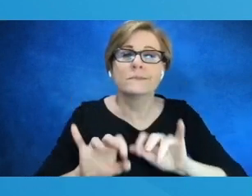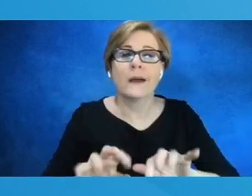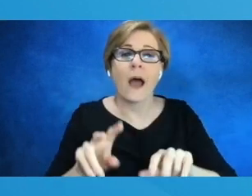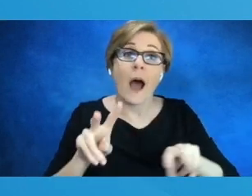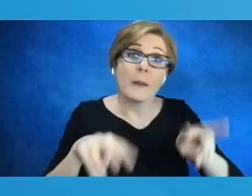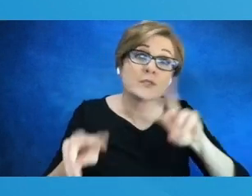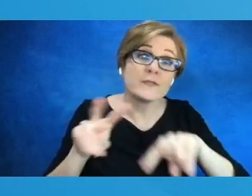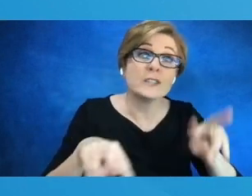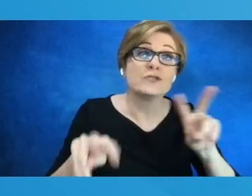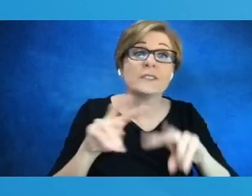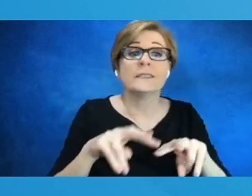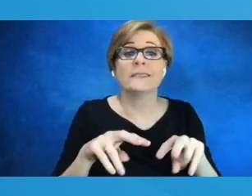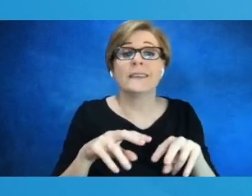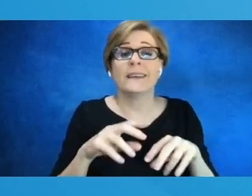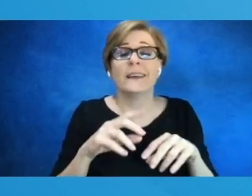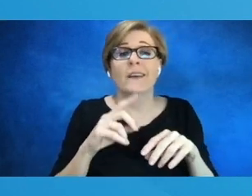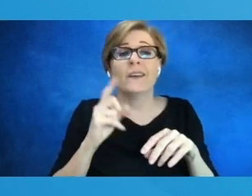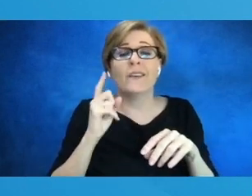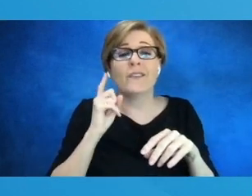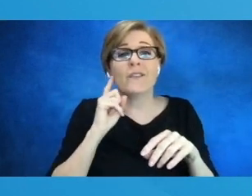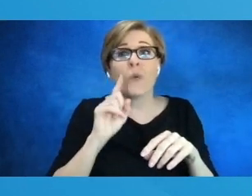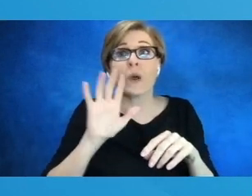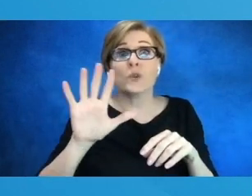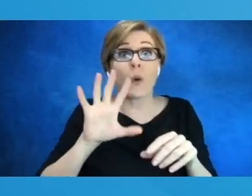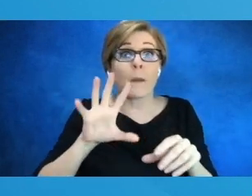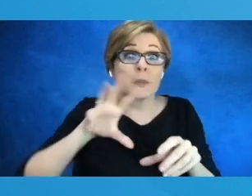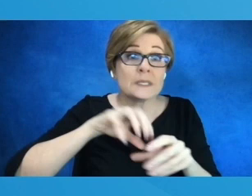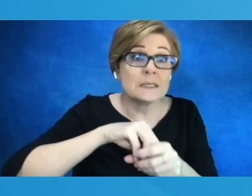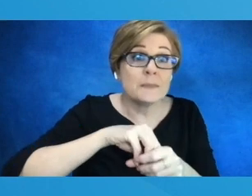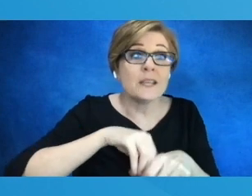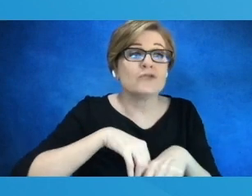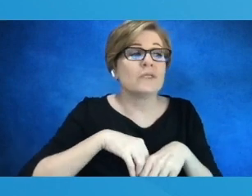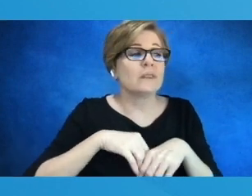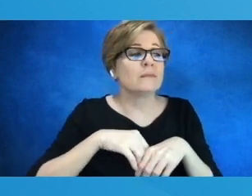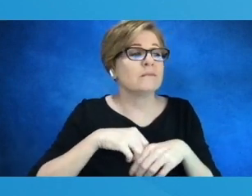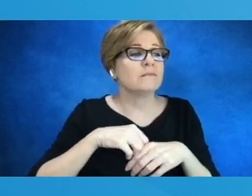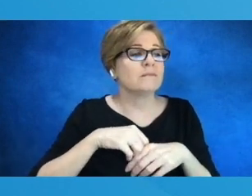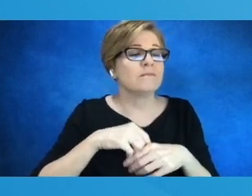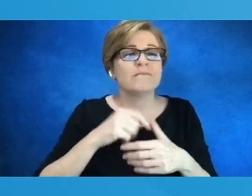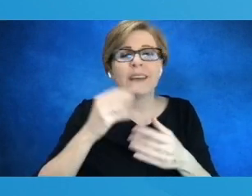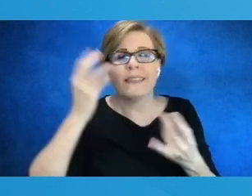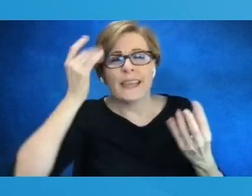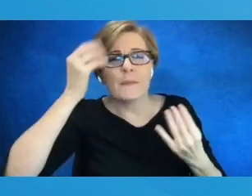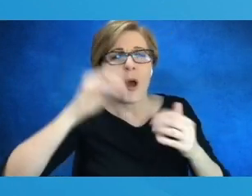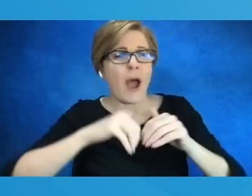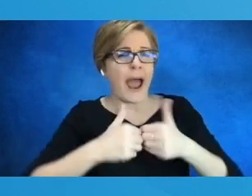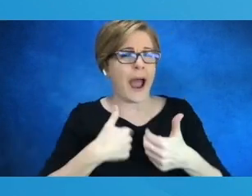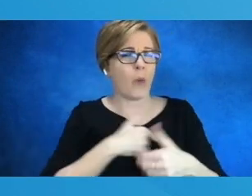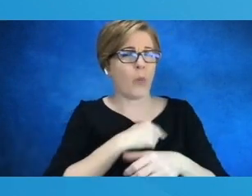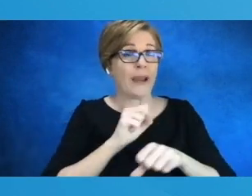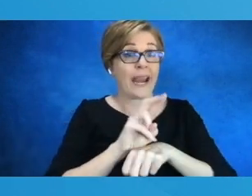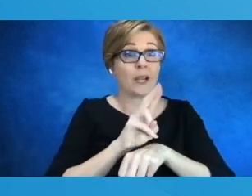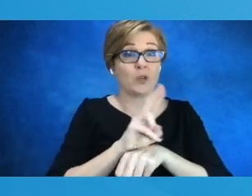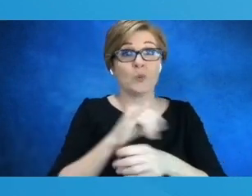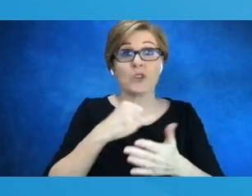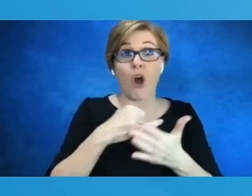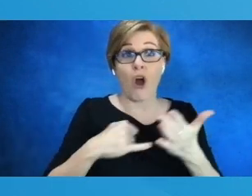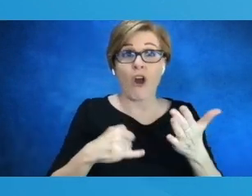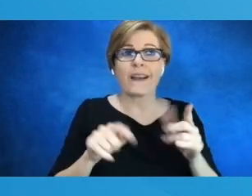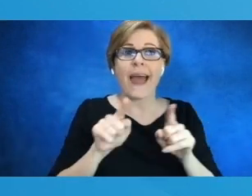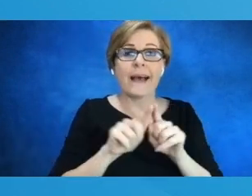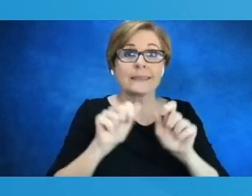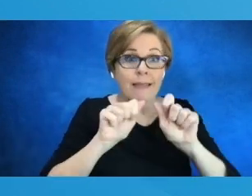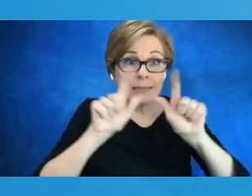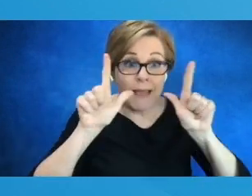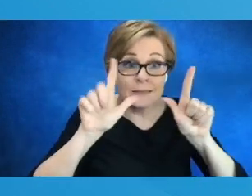us to think about how art can be used as a lens to understand history and stories.